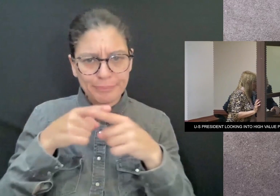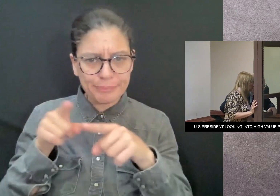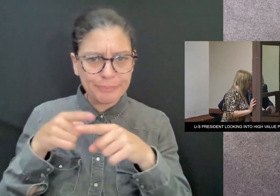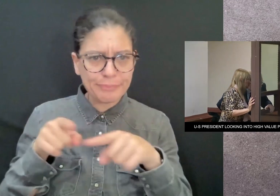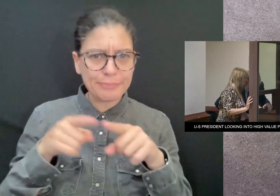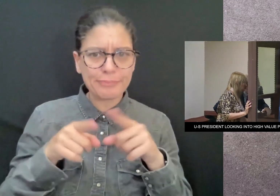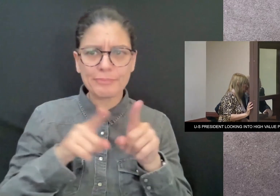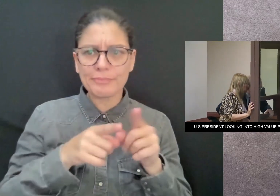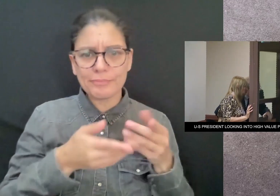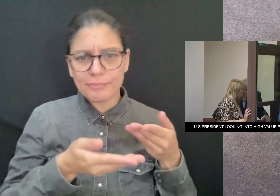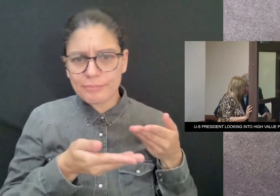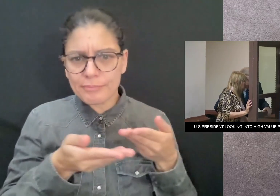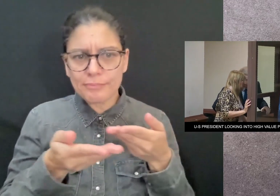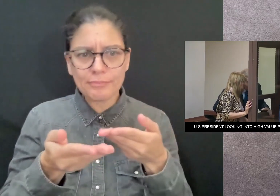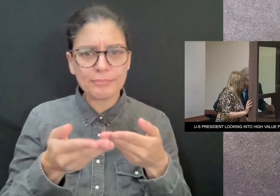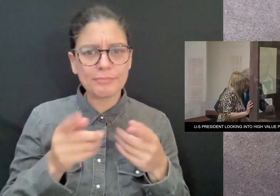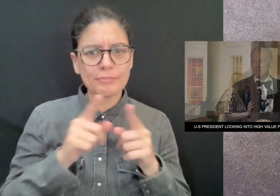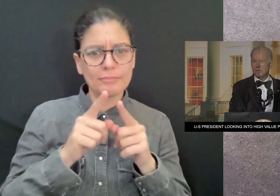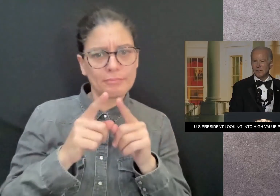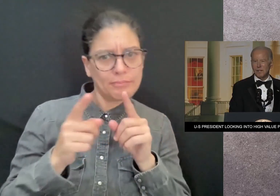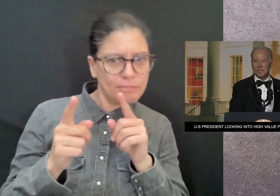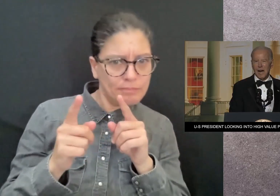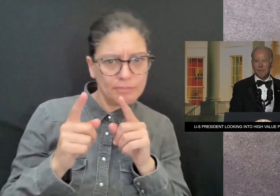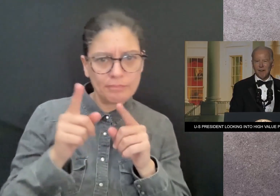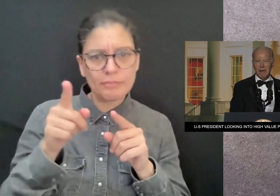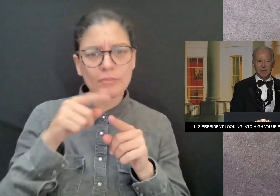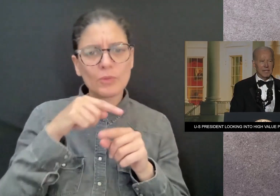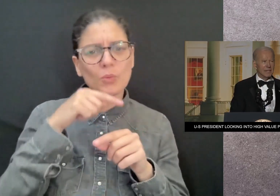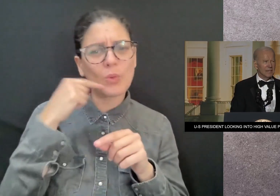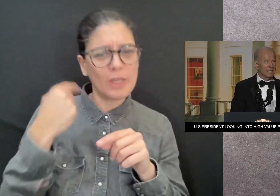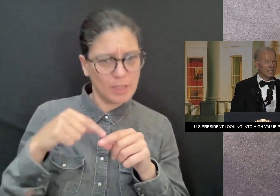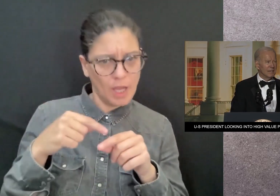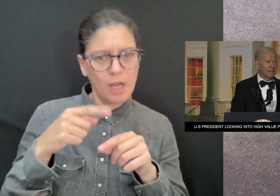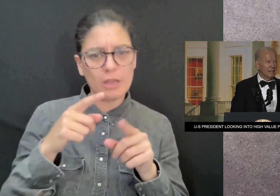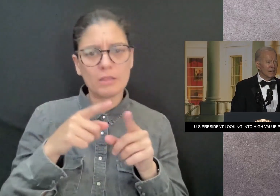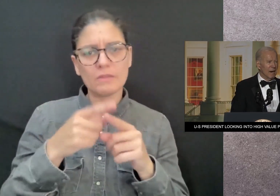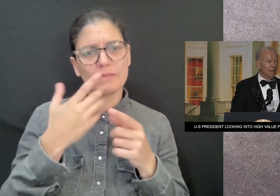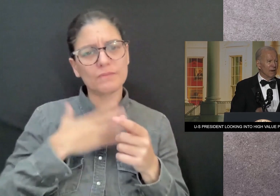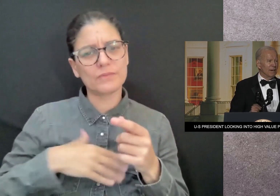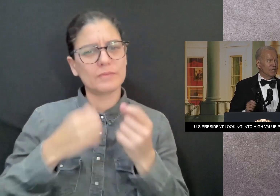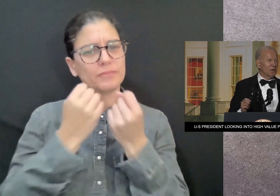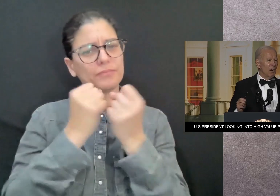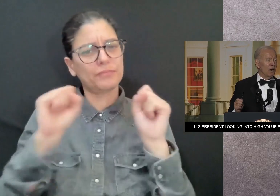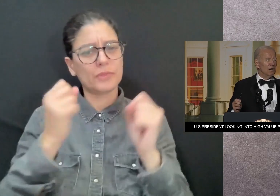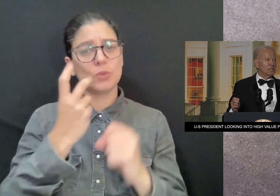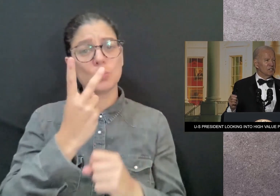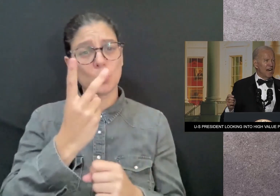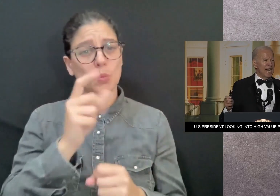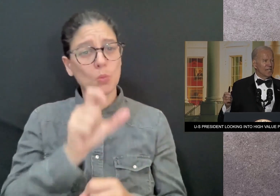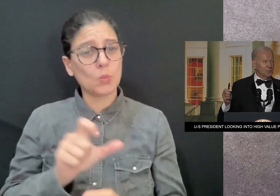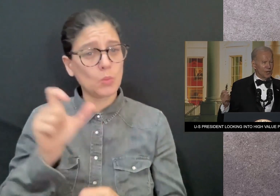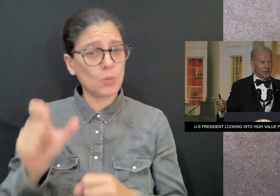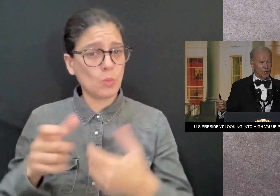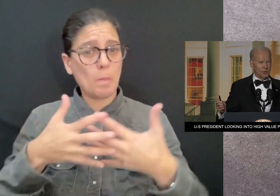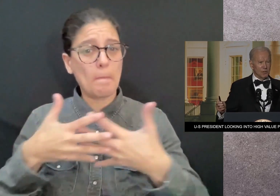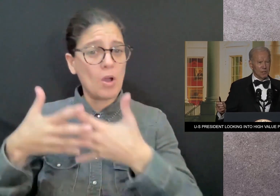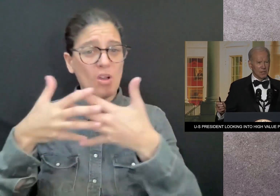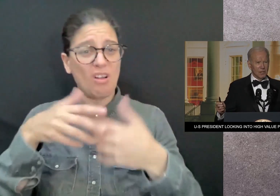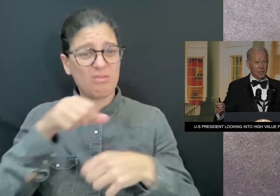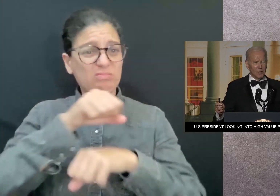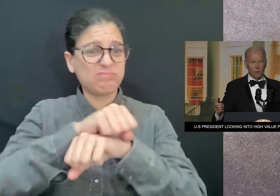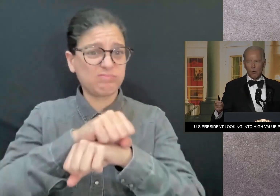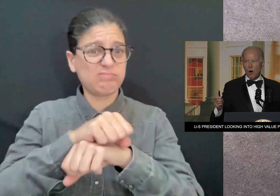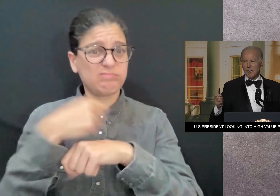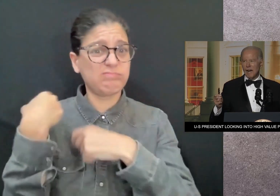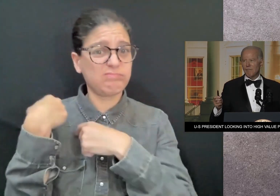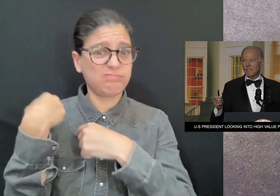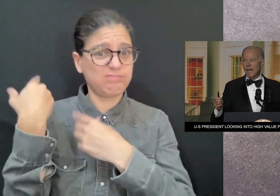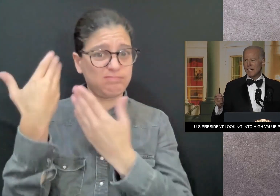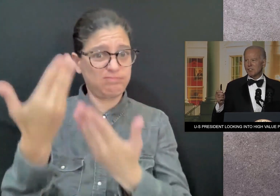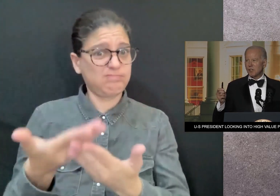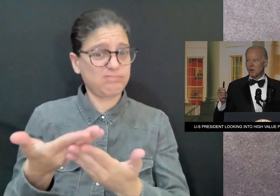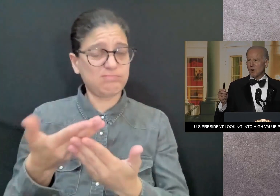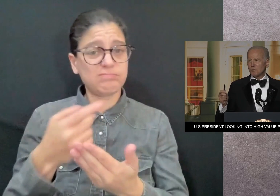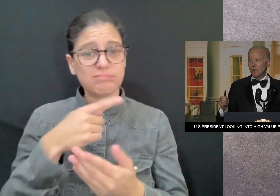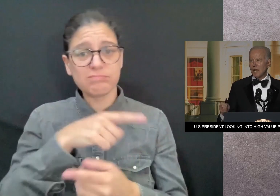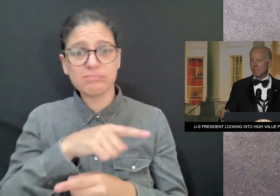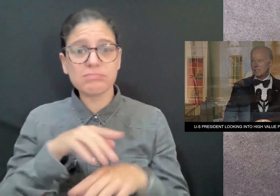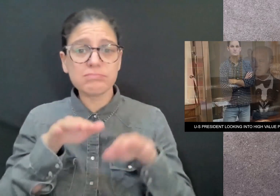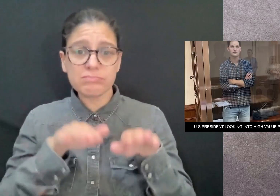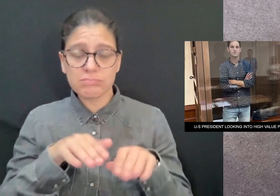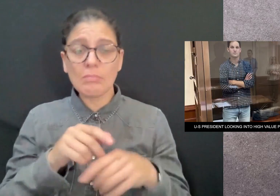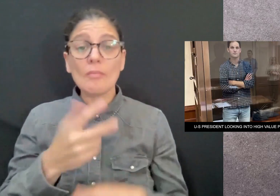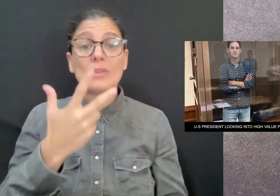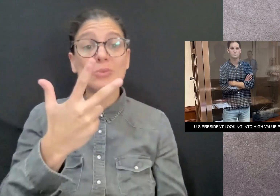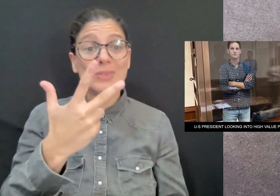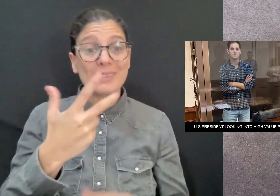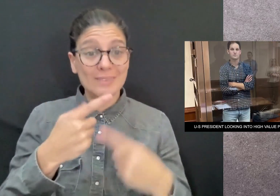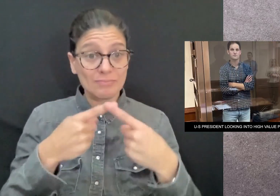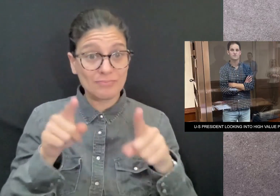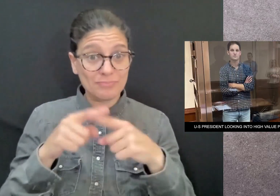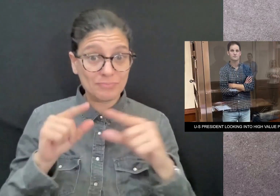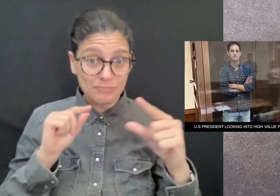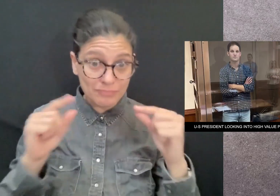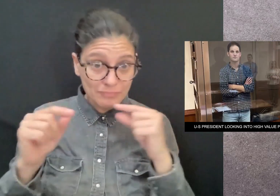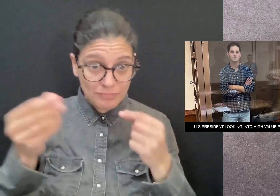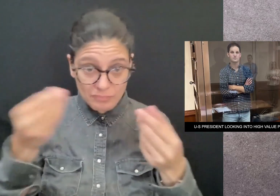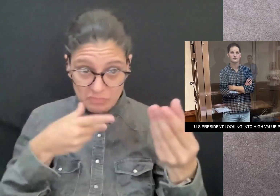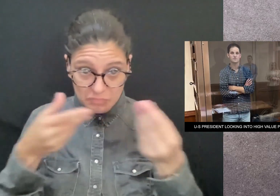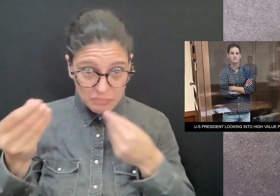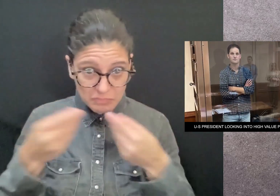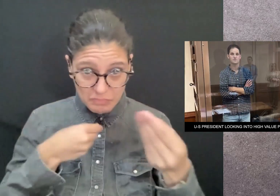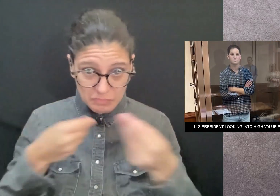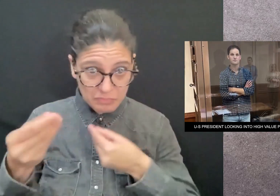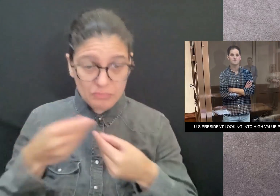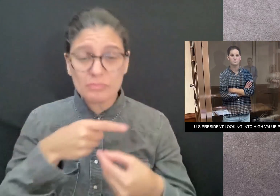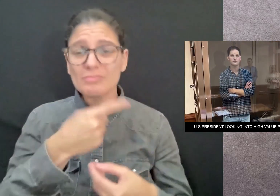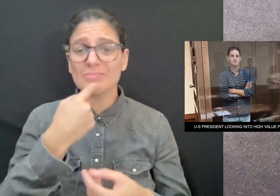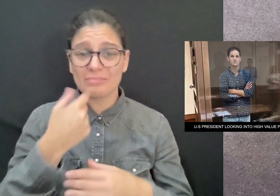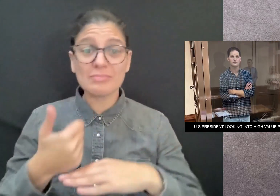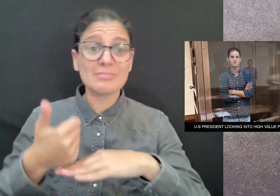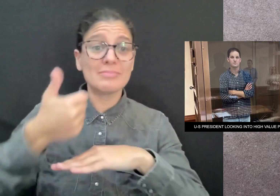for different ways to entice Russia to release to wrongfully detained Americans